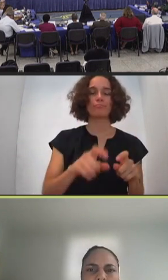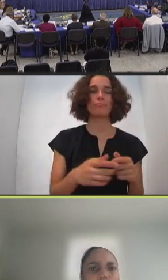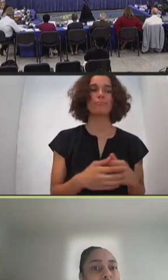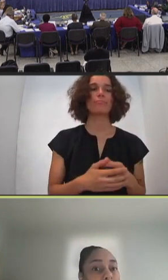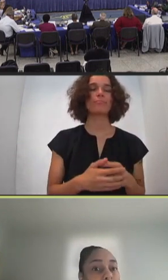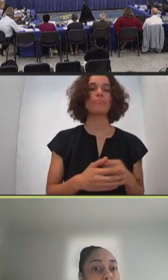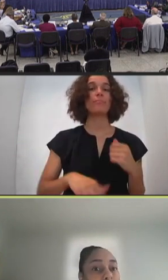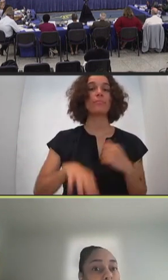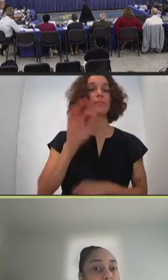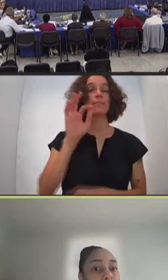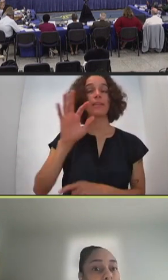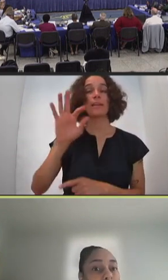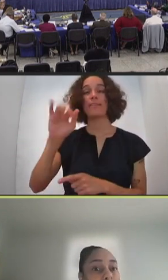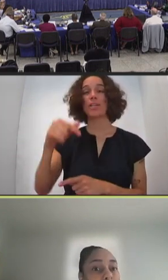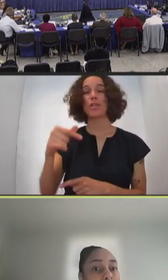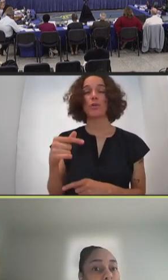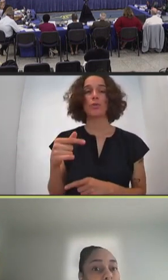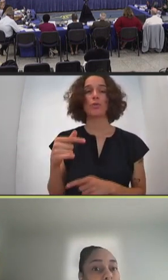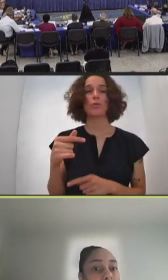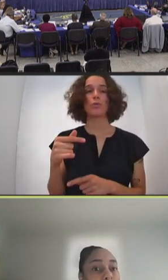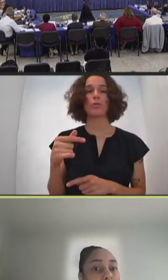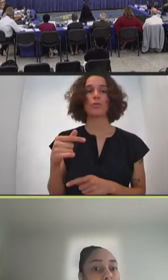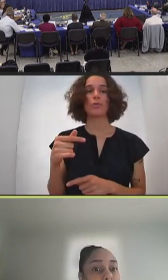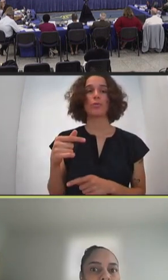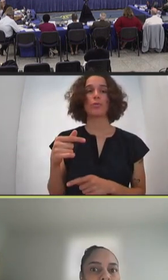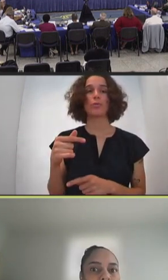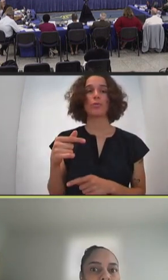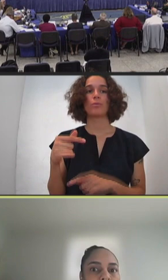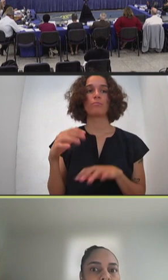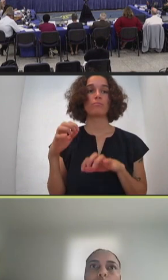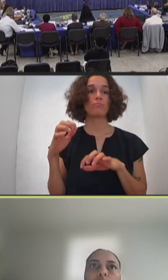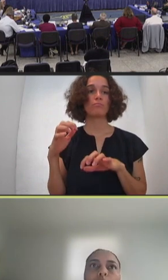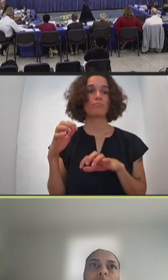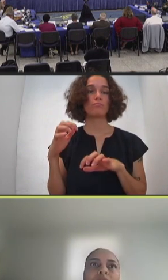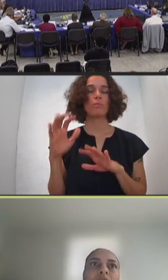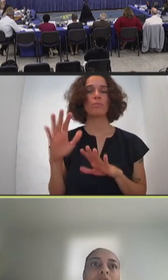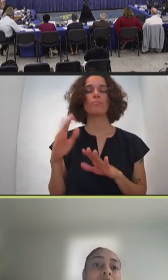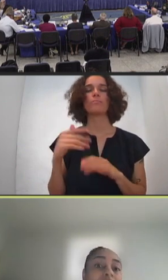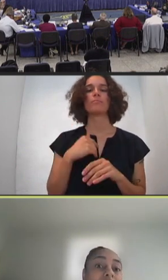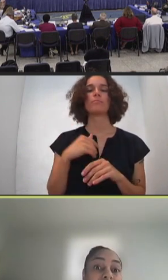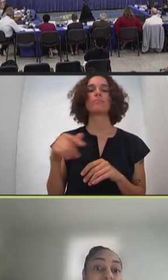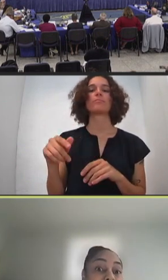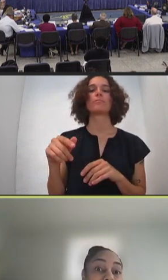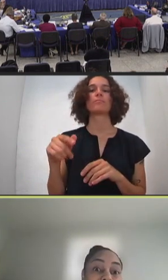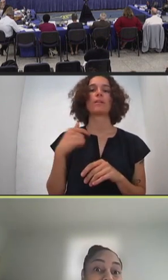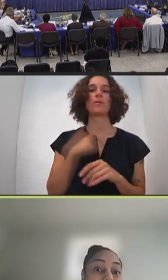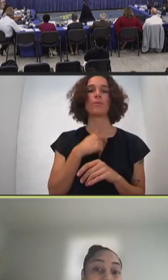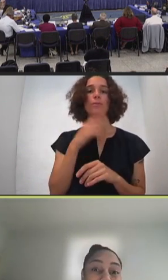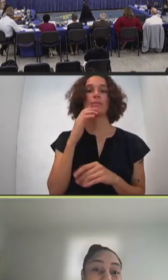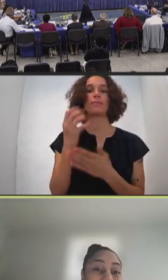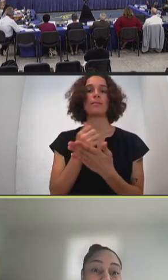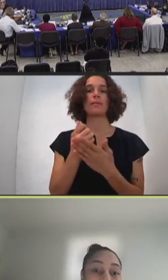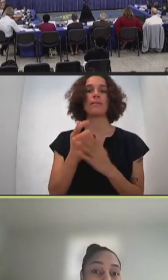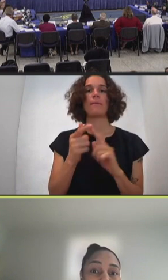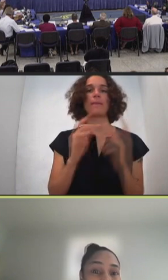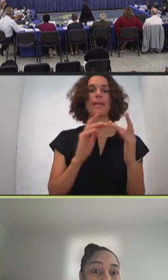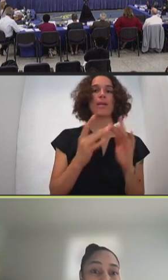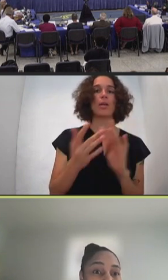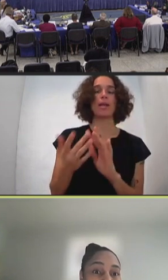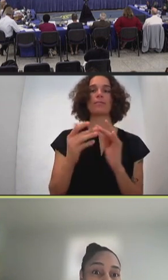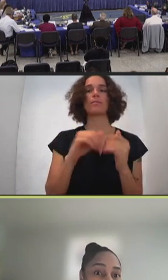and we also take questions from our -- other groups. But there's just a lot of, right,